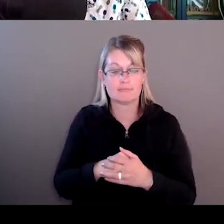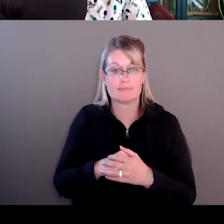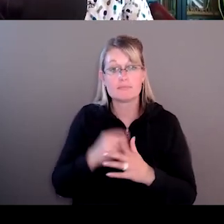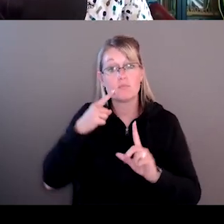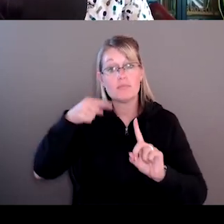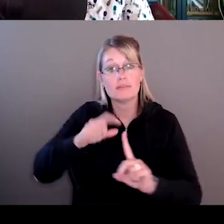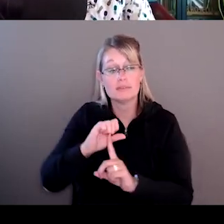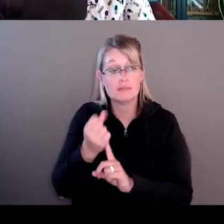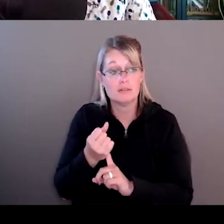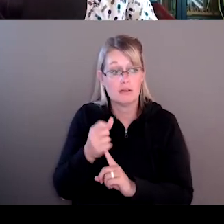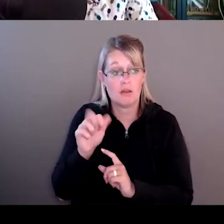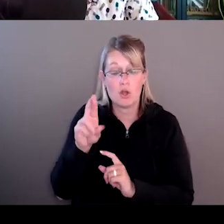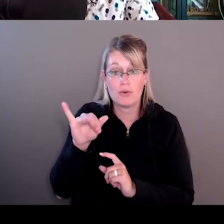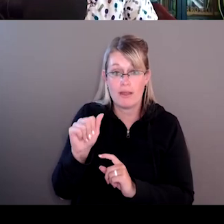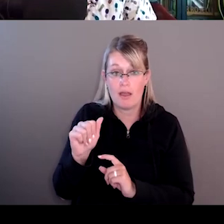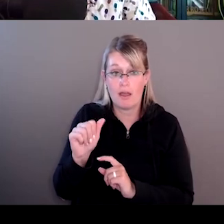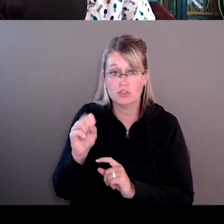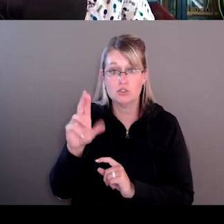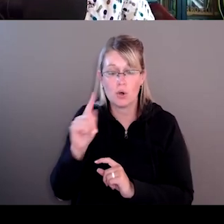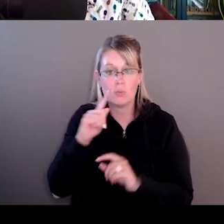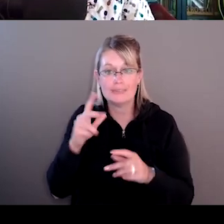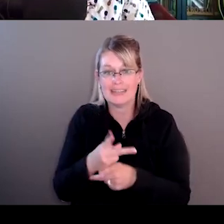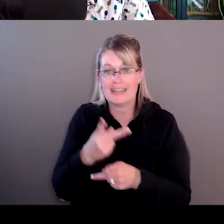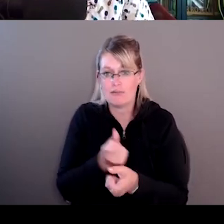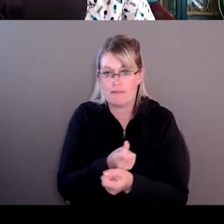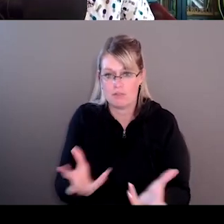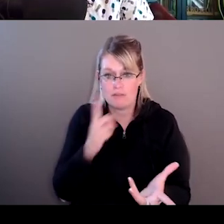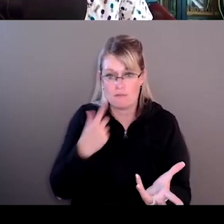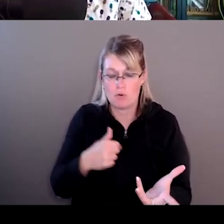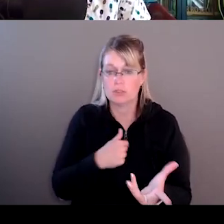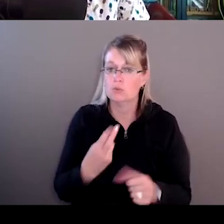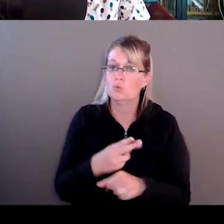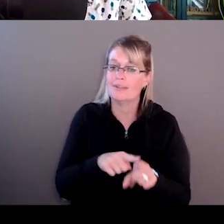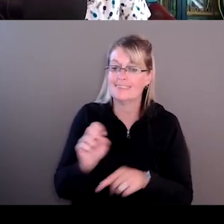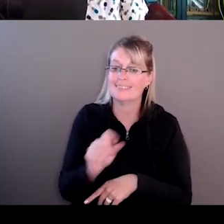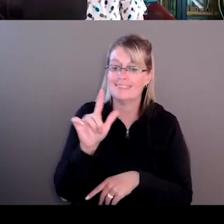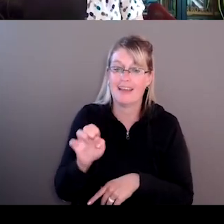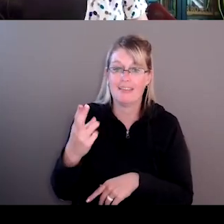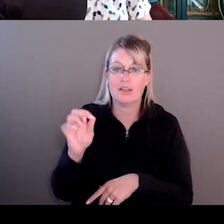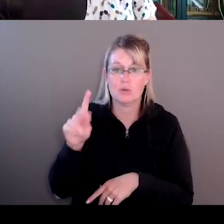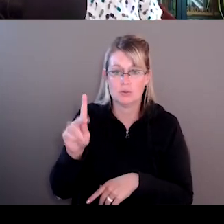the ARIA's or property does all the work for us, so we can use it as a styling hook as well. A